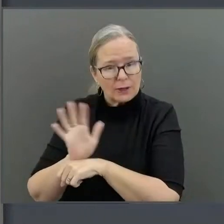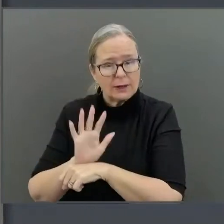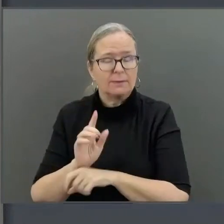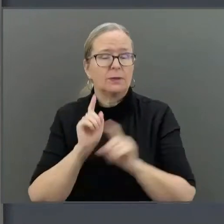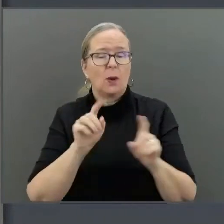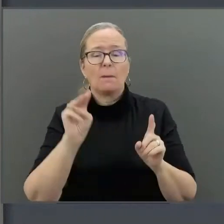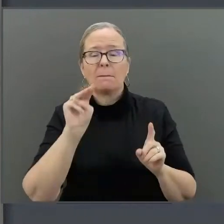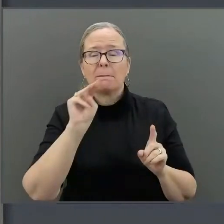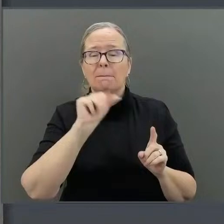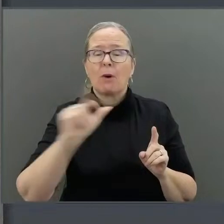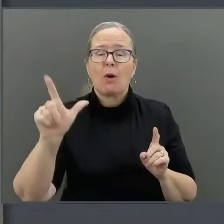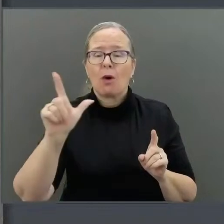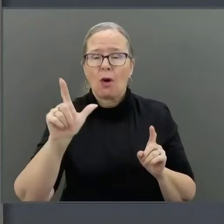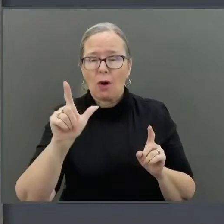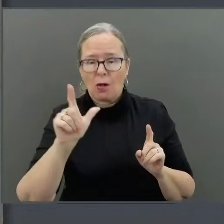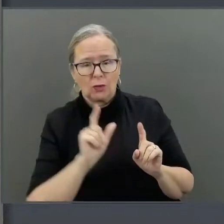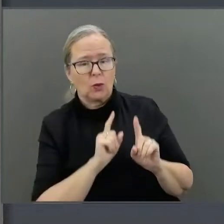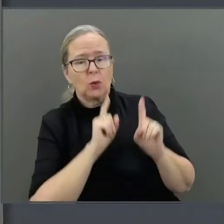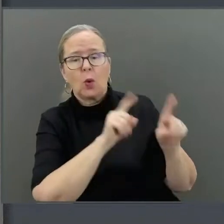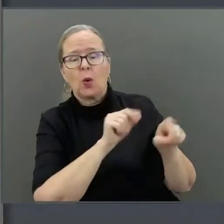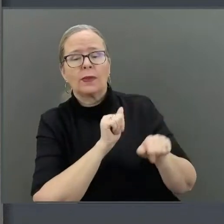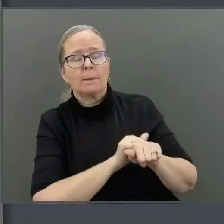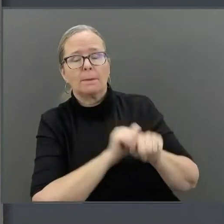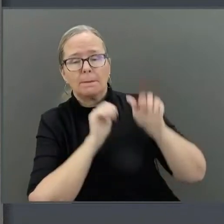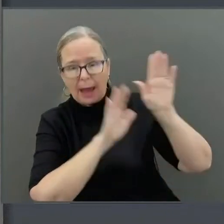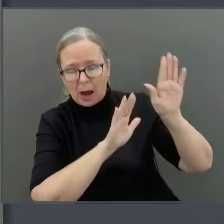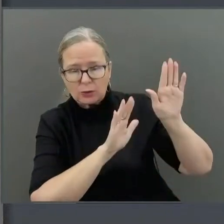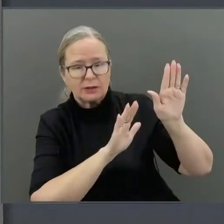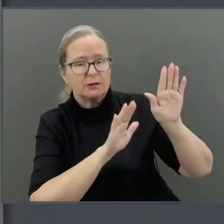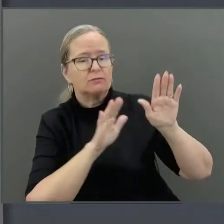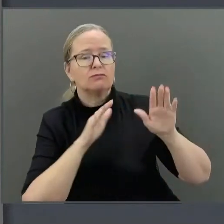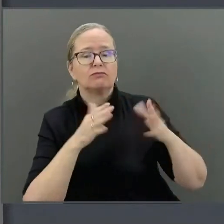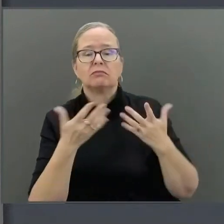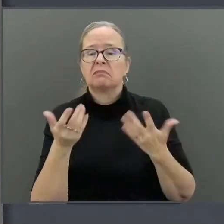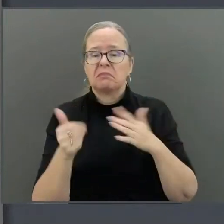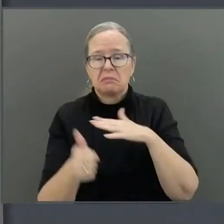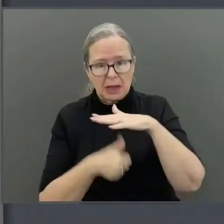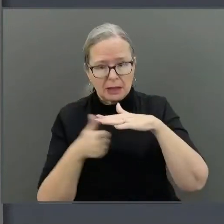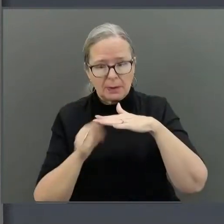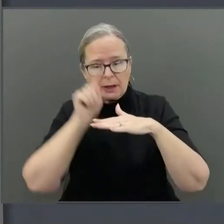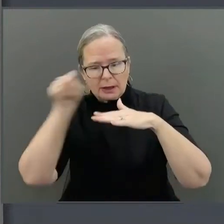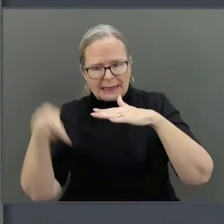that we can save water for life-saving measures like firefighting and that's an important point